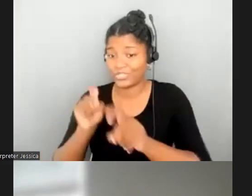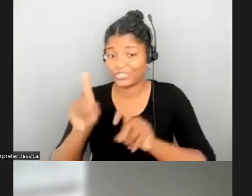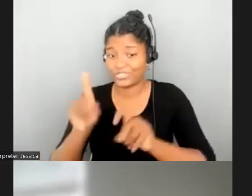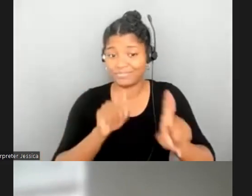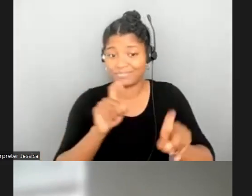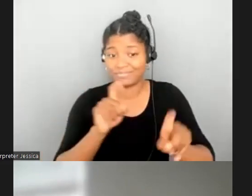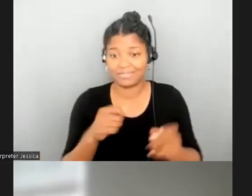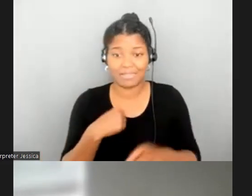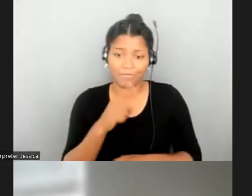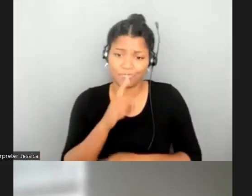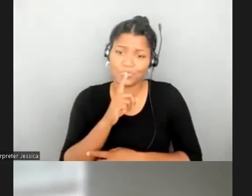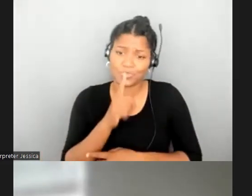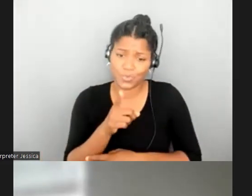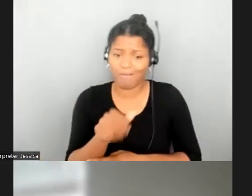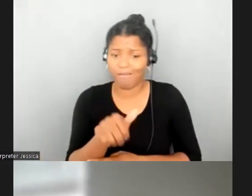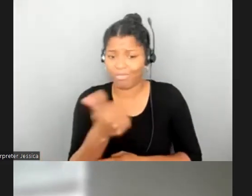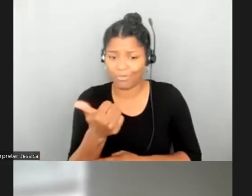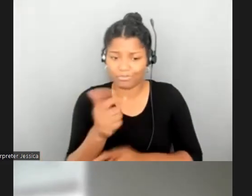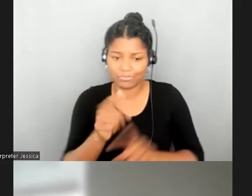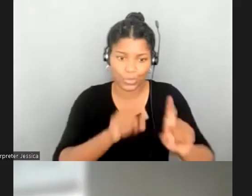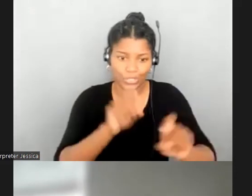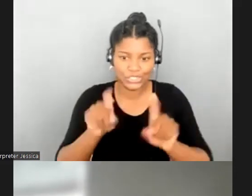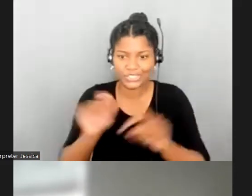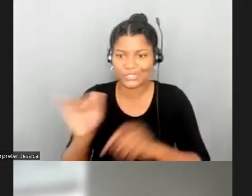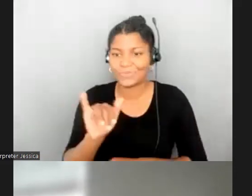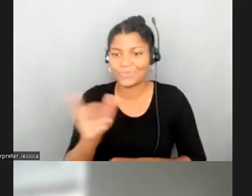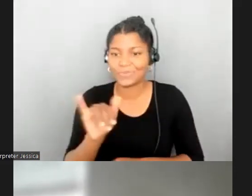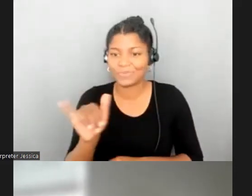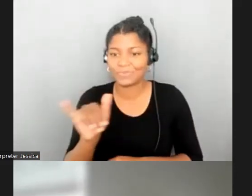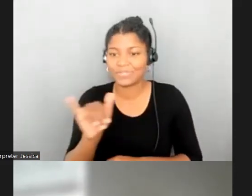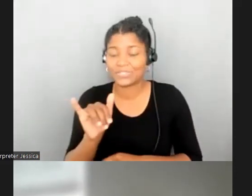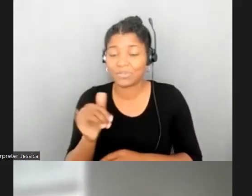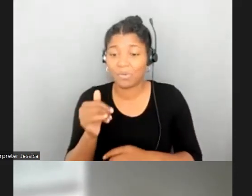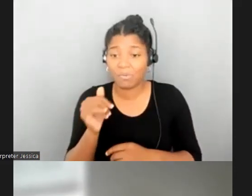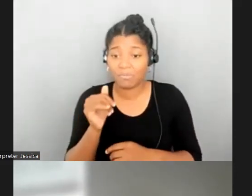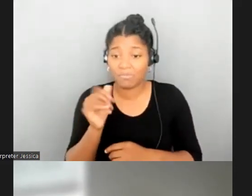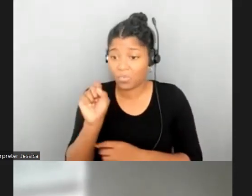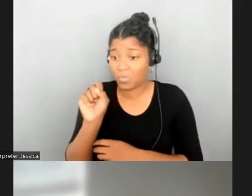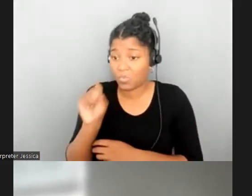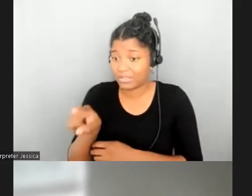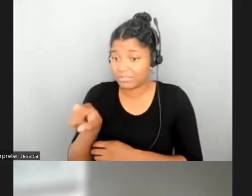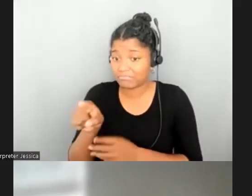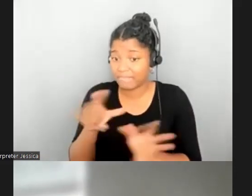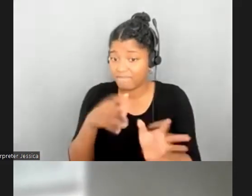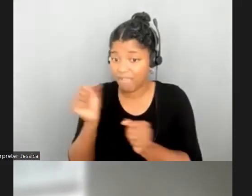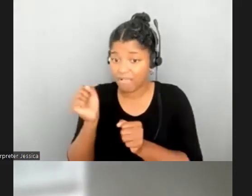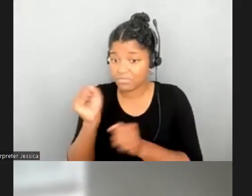in the chat we haven't gotten to. I would like to quickly ask that maybe we could after